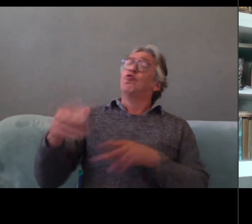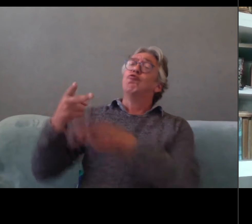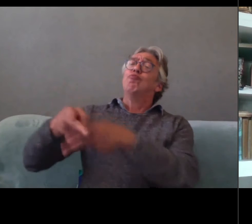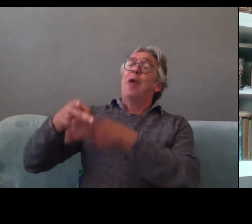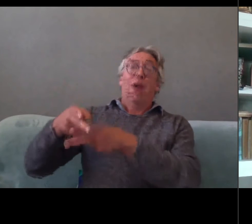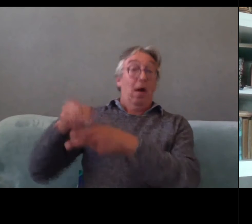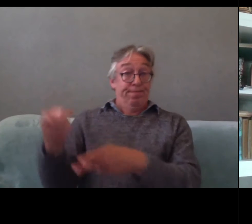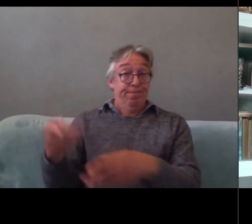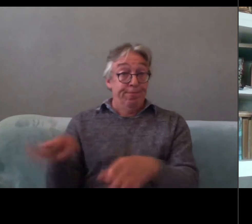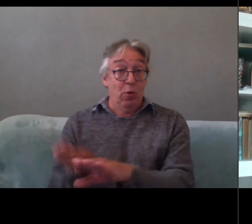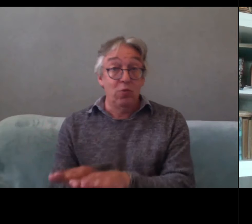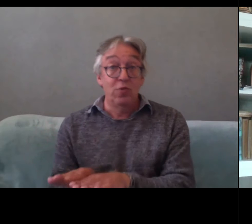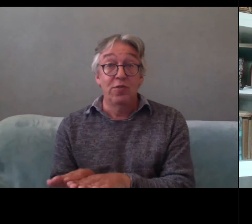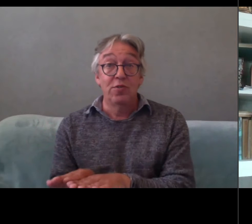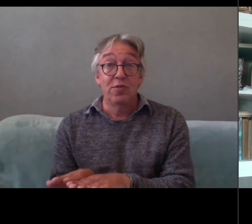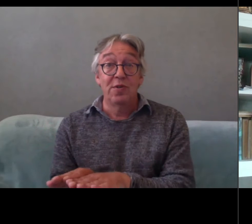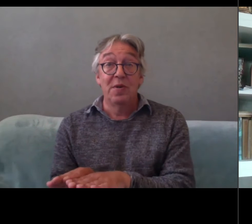It's still a lot of problems.